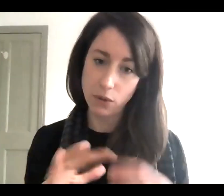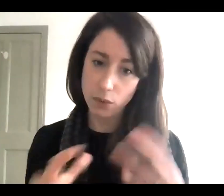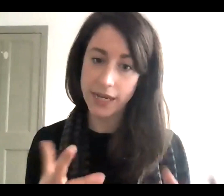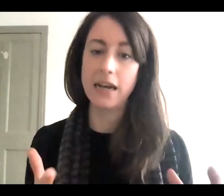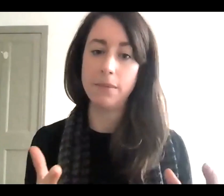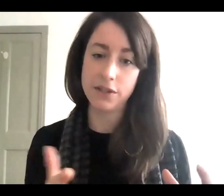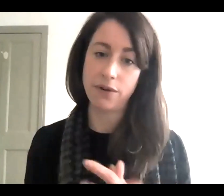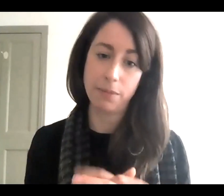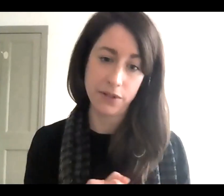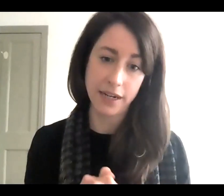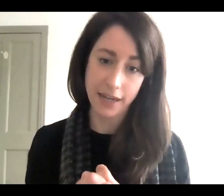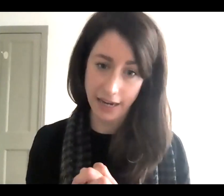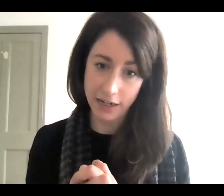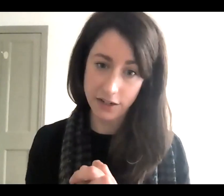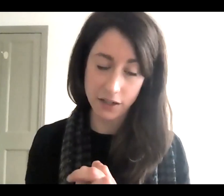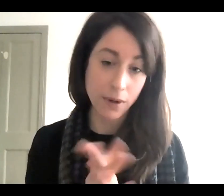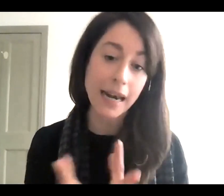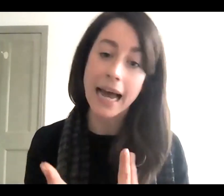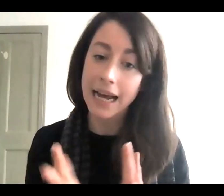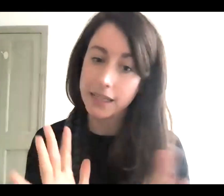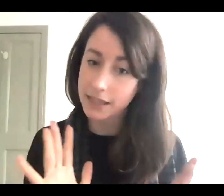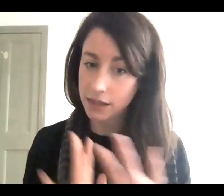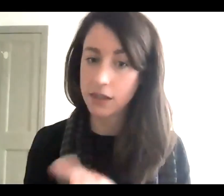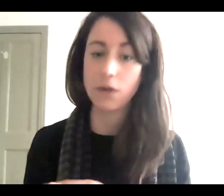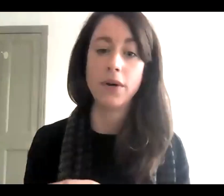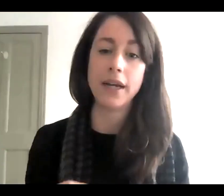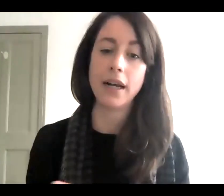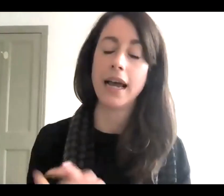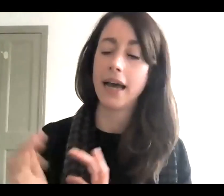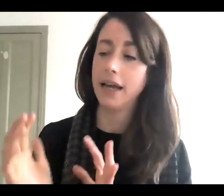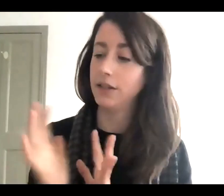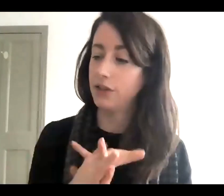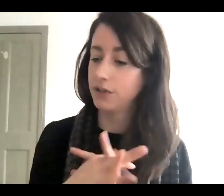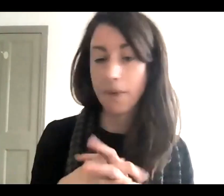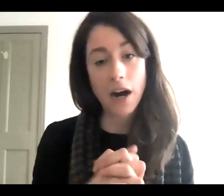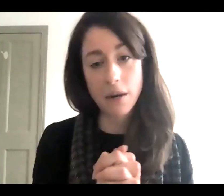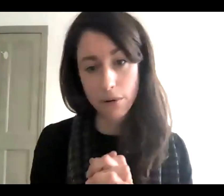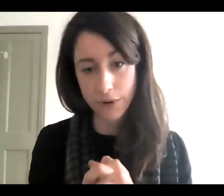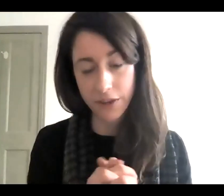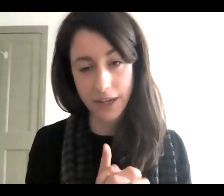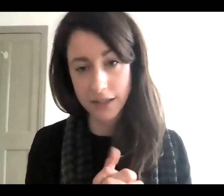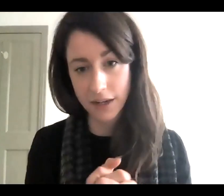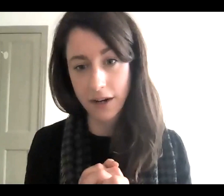those elements to represent Katie, so glass and soil and marble were the things that I